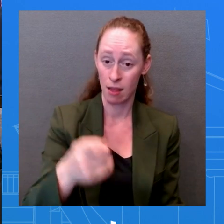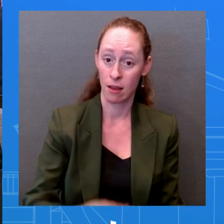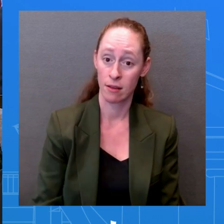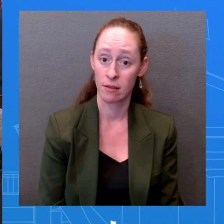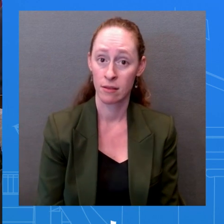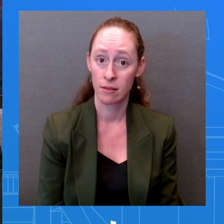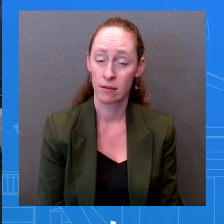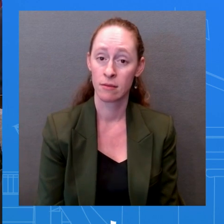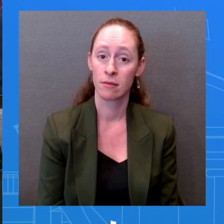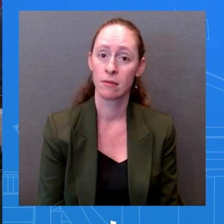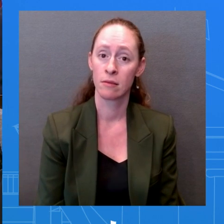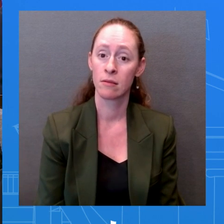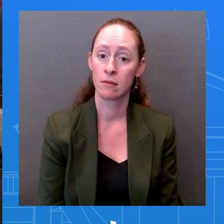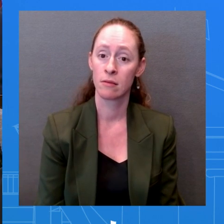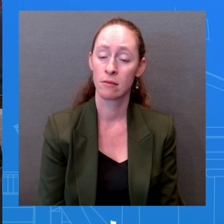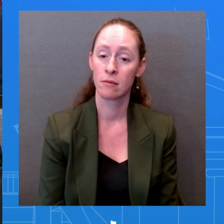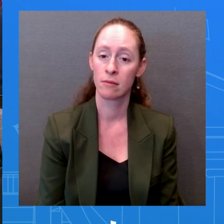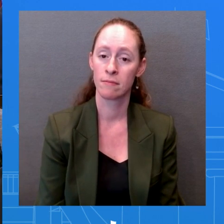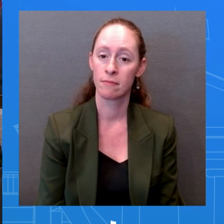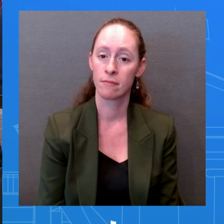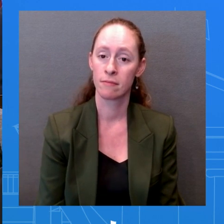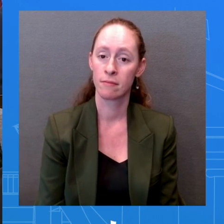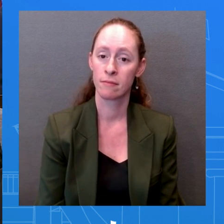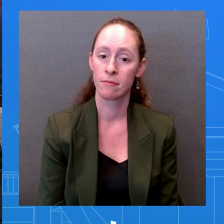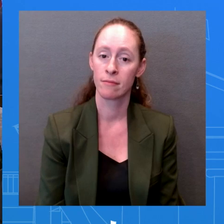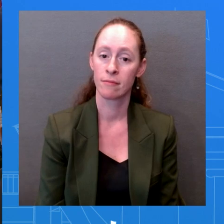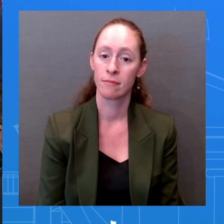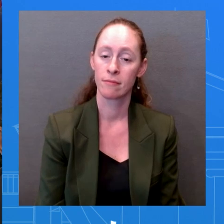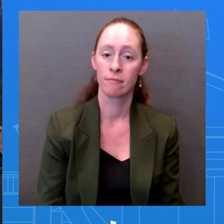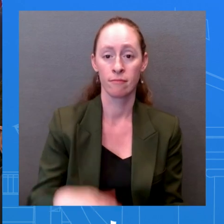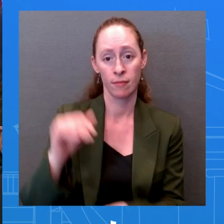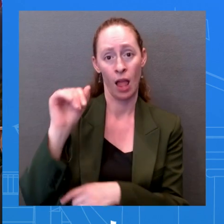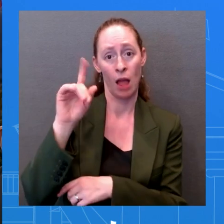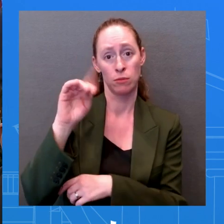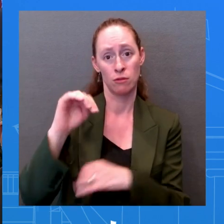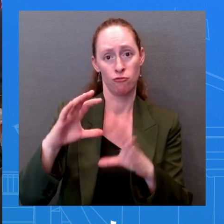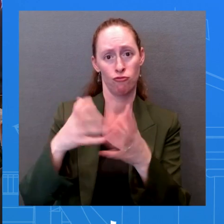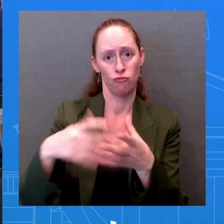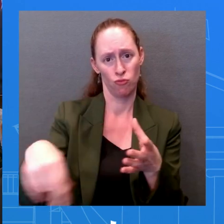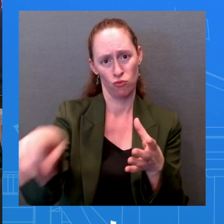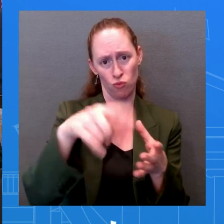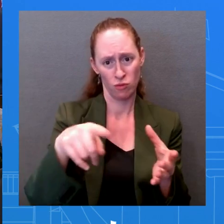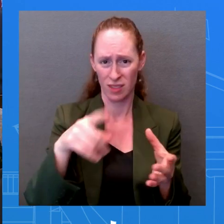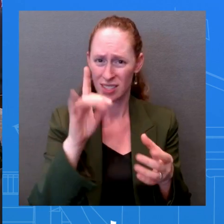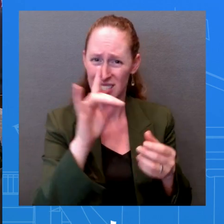on that offer repeatedly. What does that follow-up look like? Is Russia not responding?